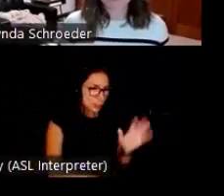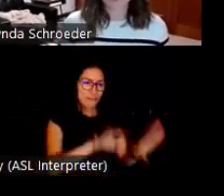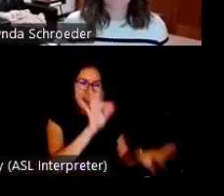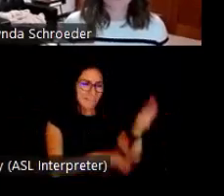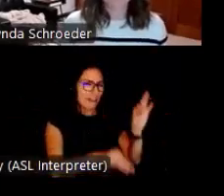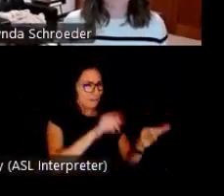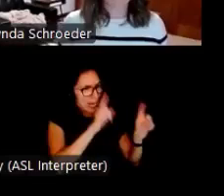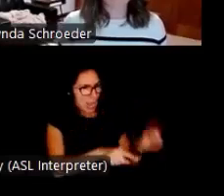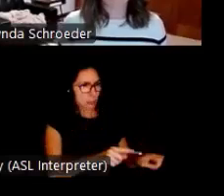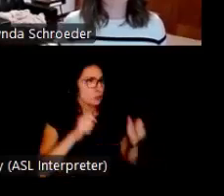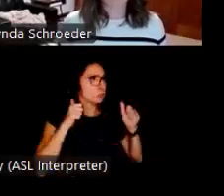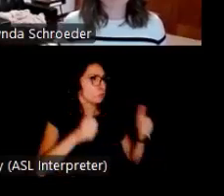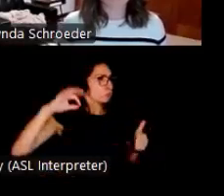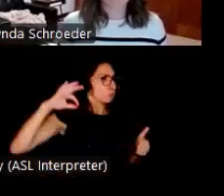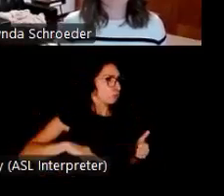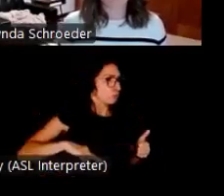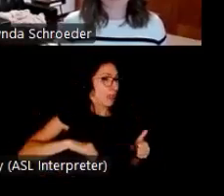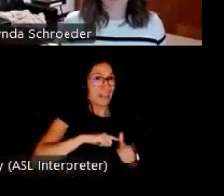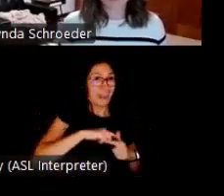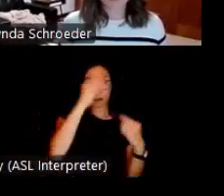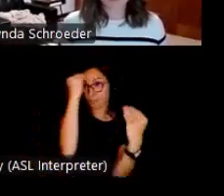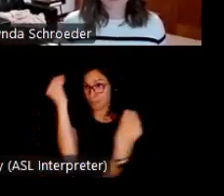You want to maximize the benefit of the research.